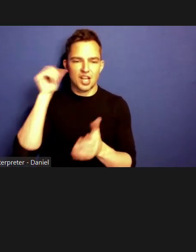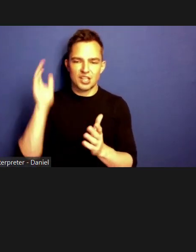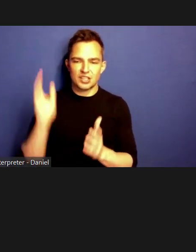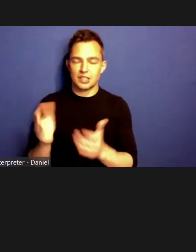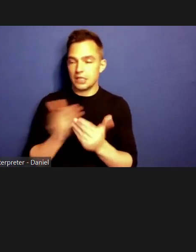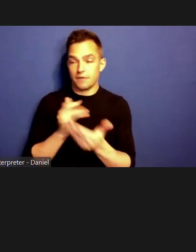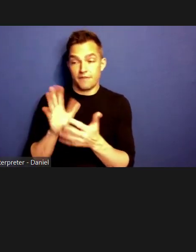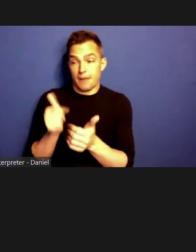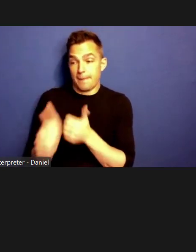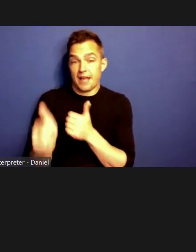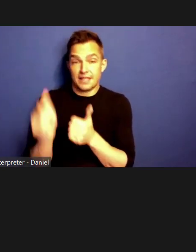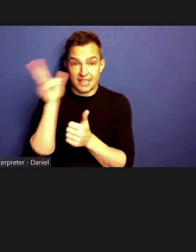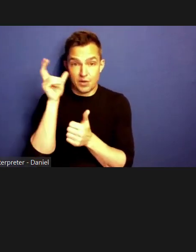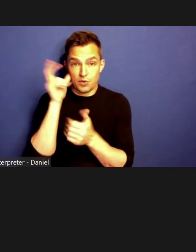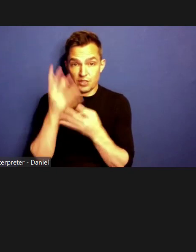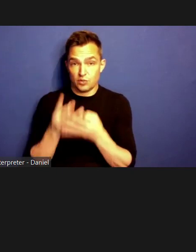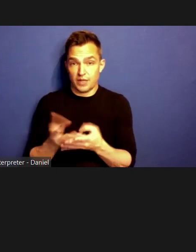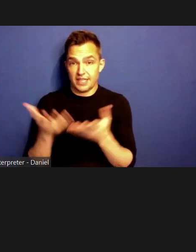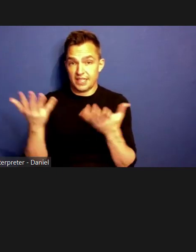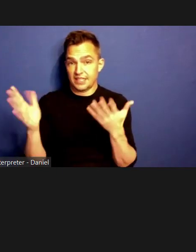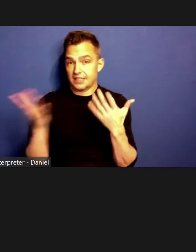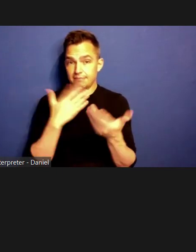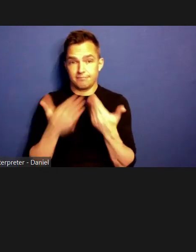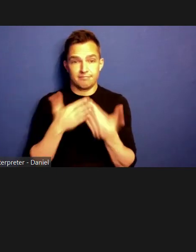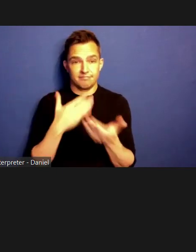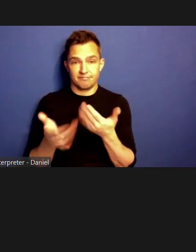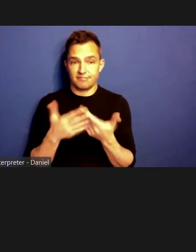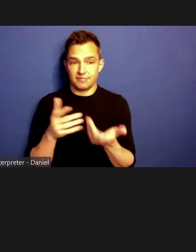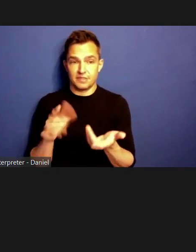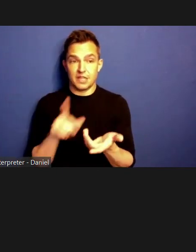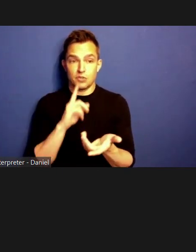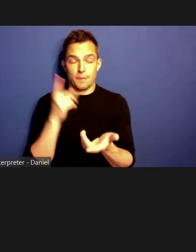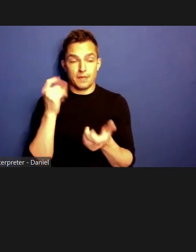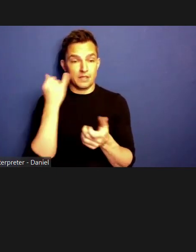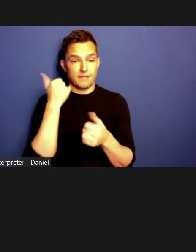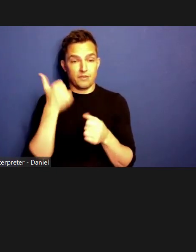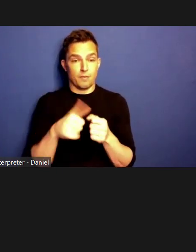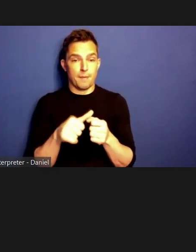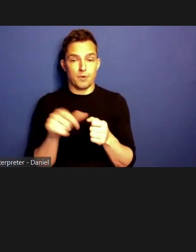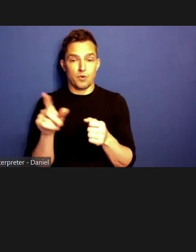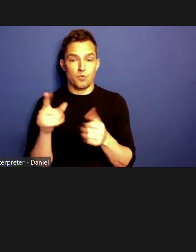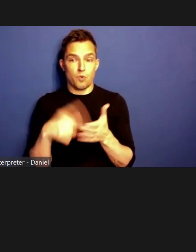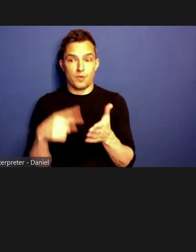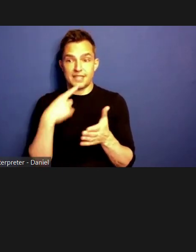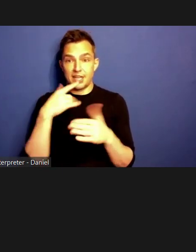If you recall from what we said earlier, hearing screening methods